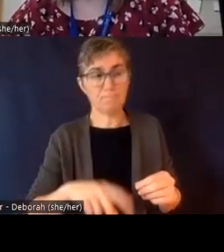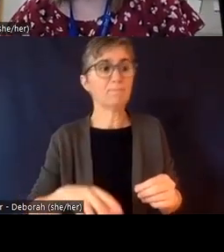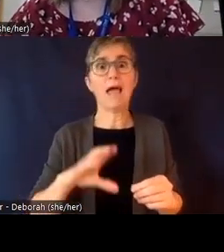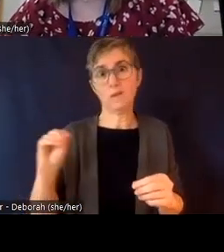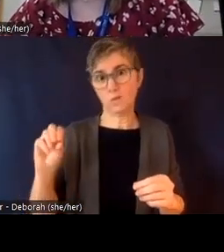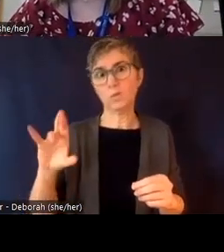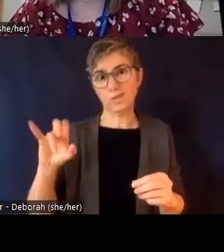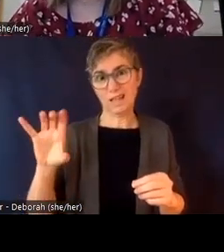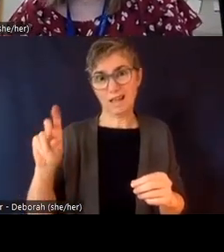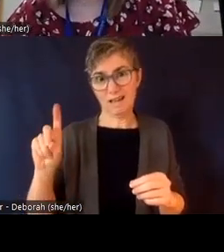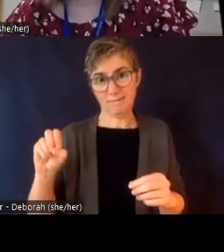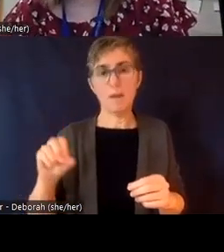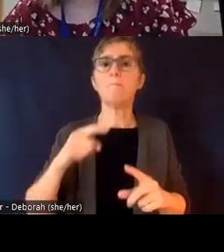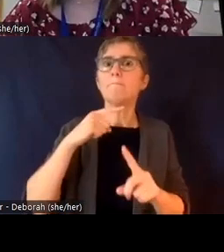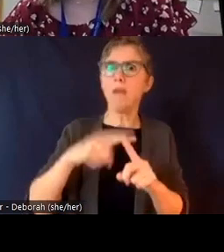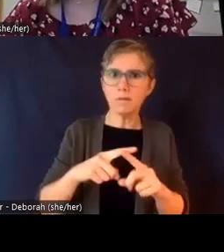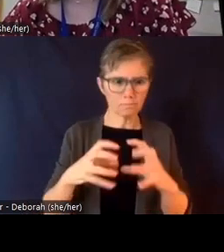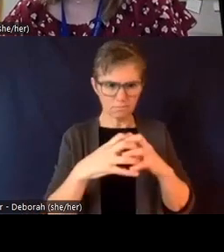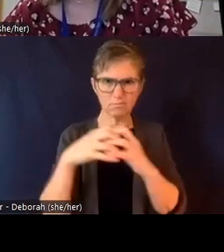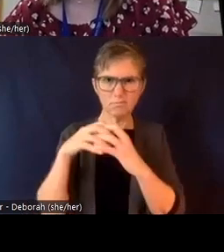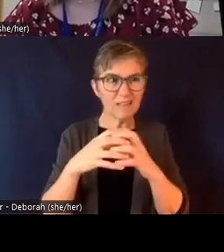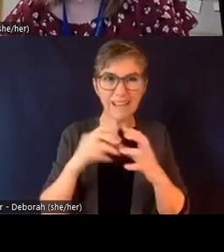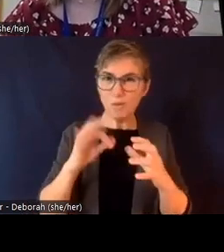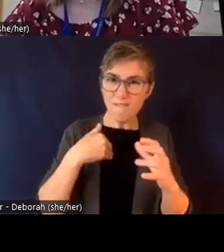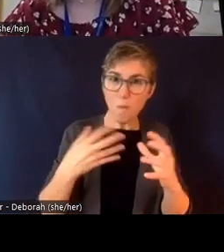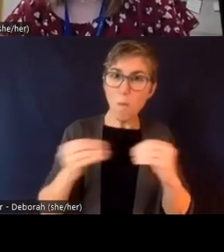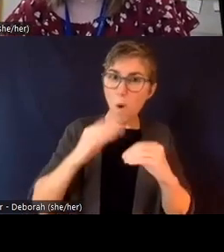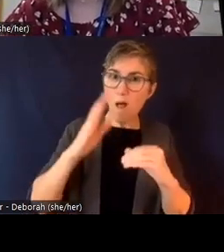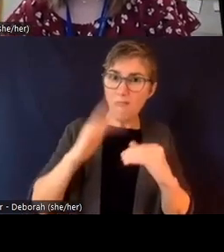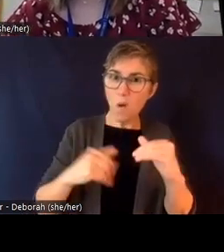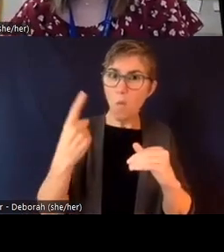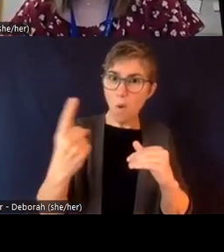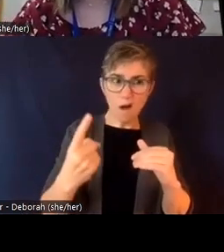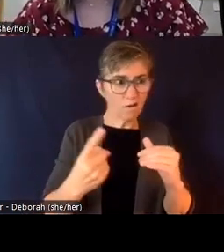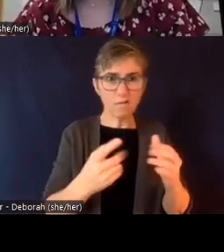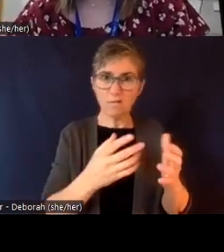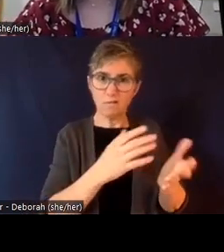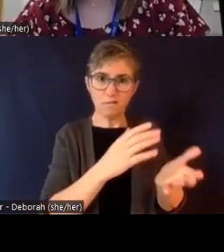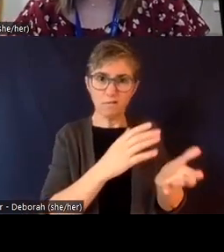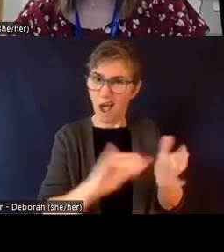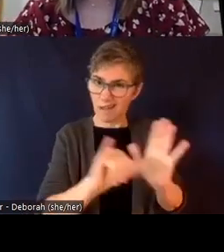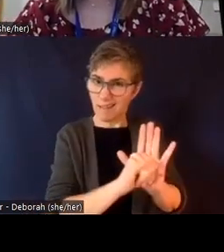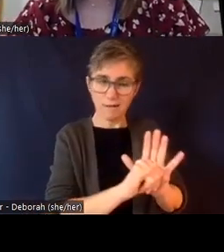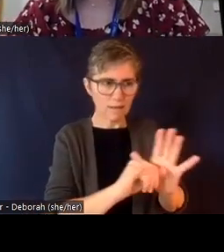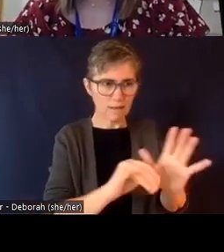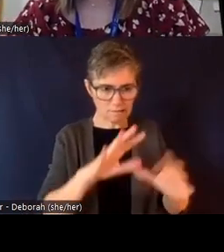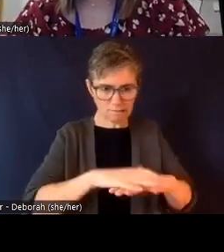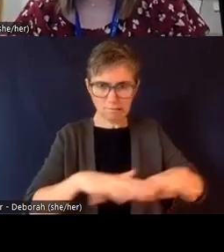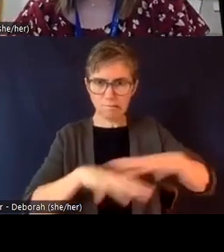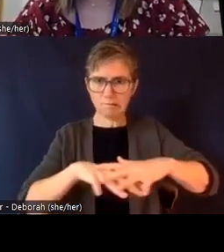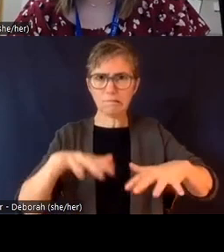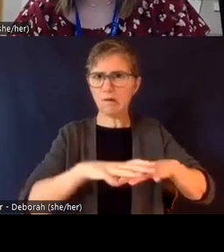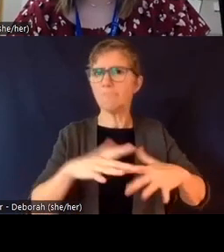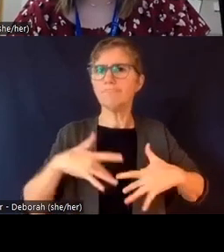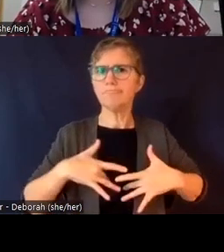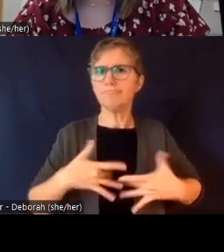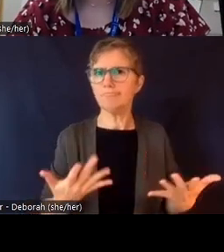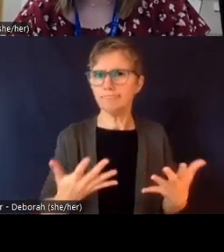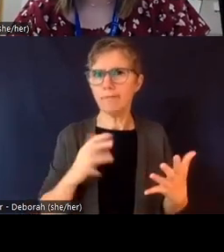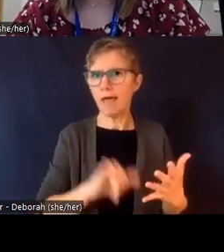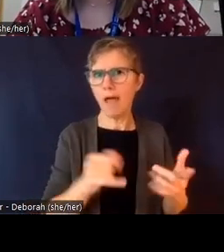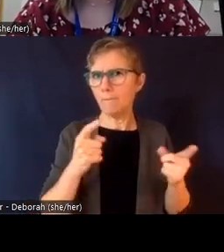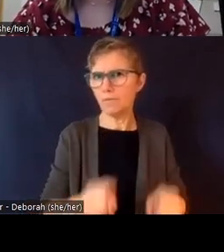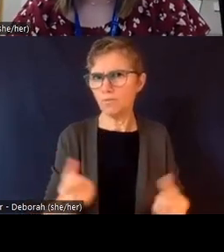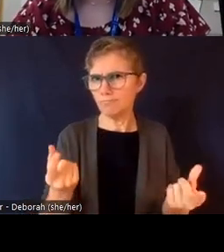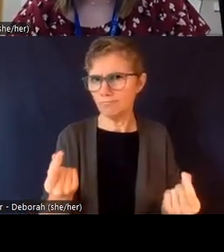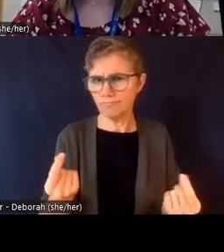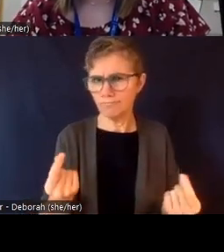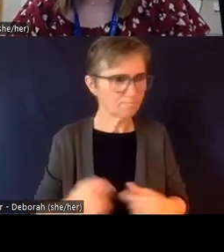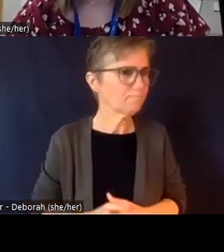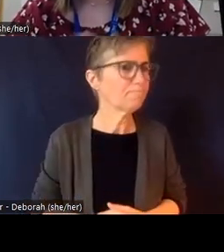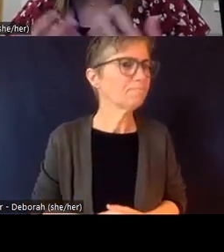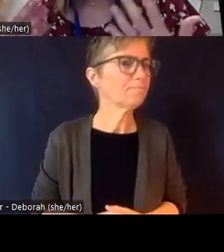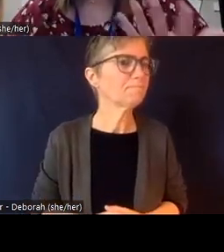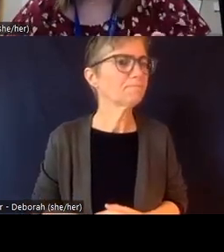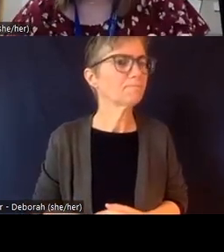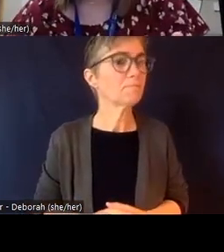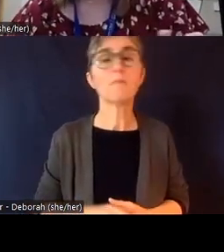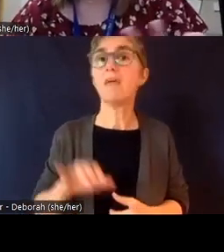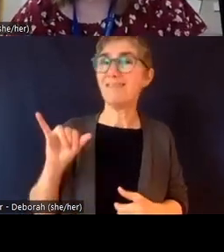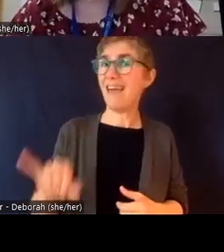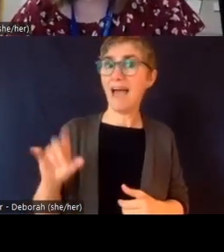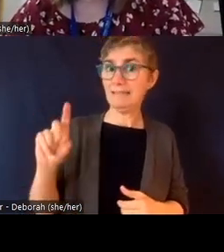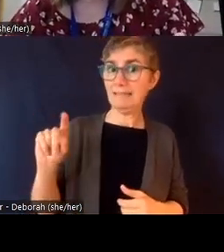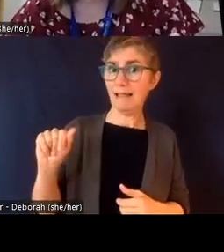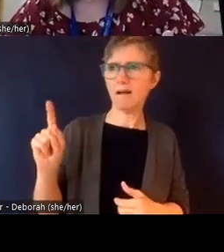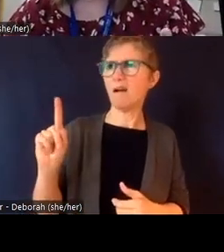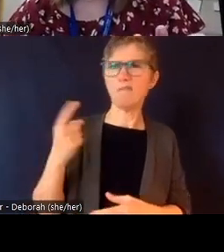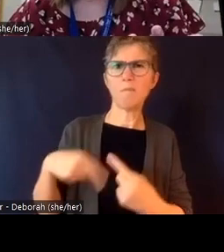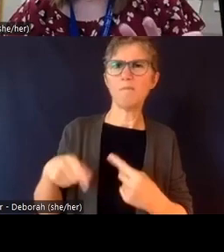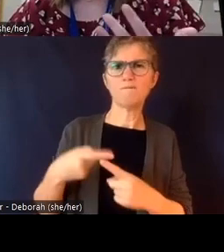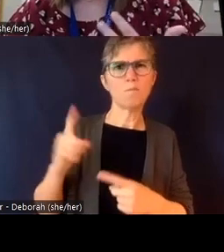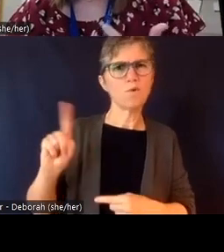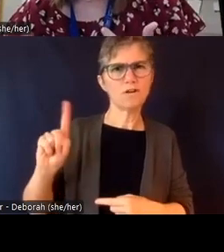so when someone has more than one minoritized identity. So where is this data from? Luckily,